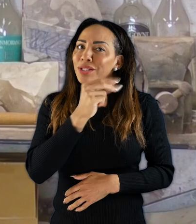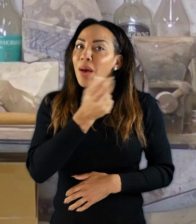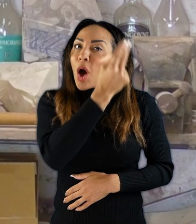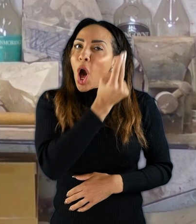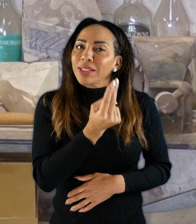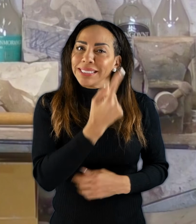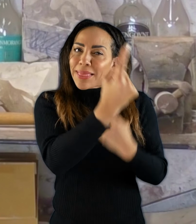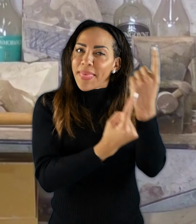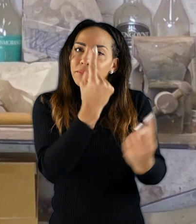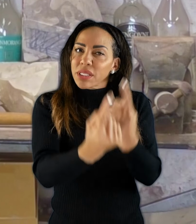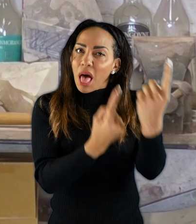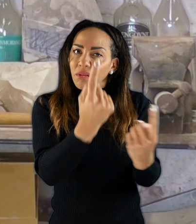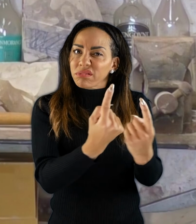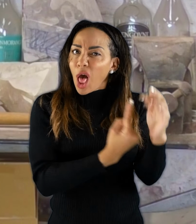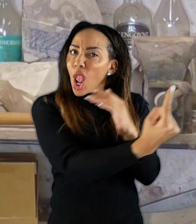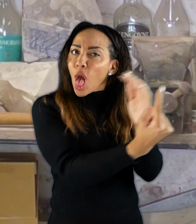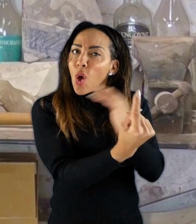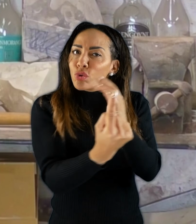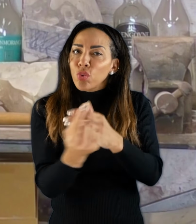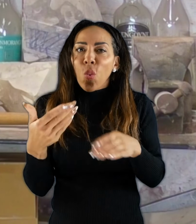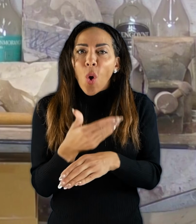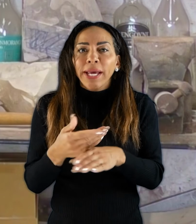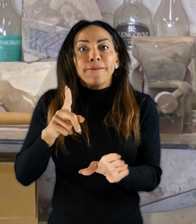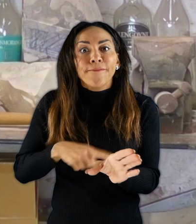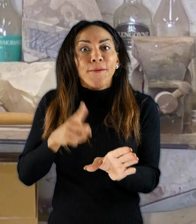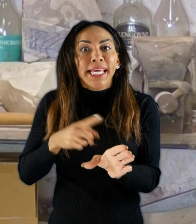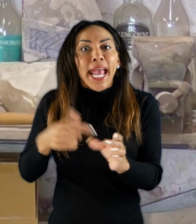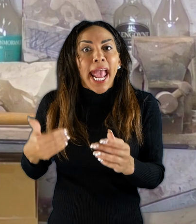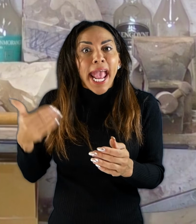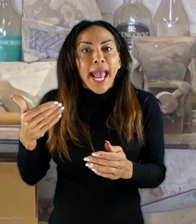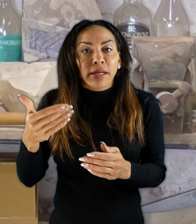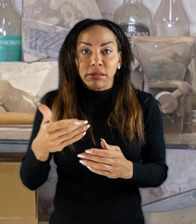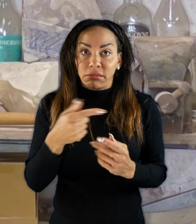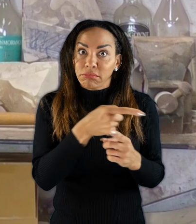working away for years and years and years that nobody's ever heard of them. And they don't care.